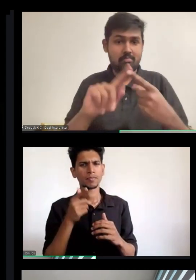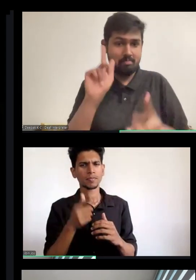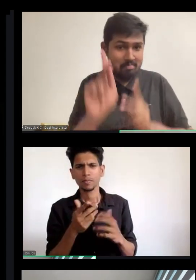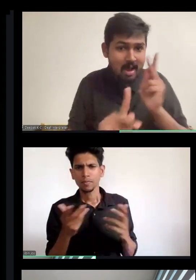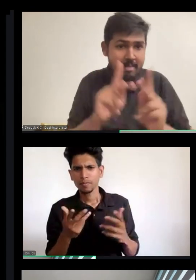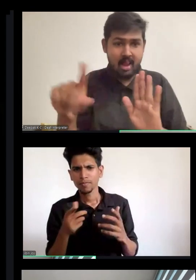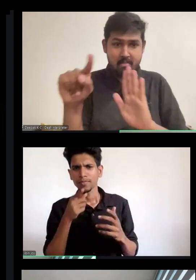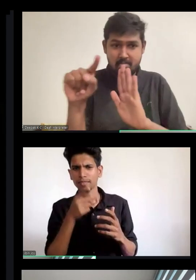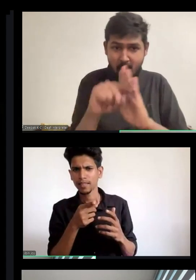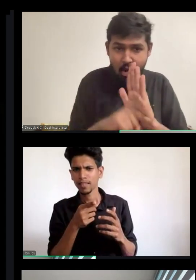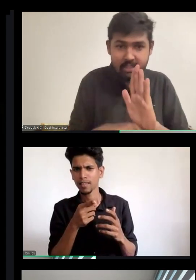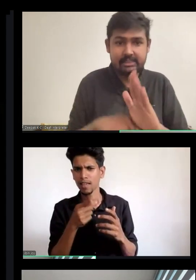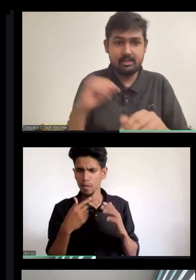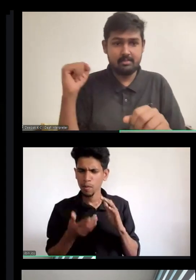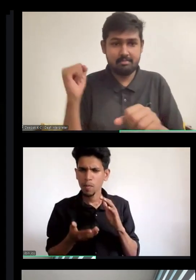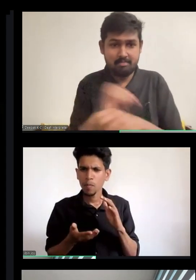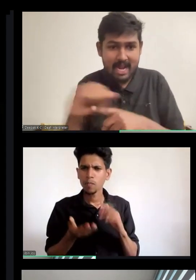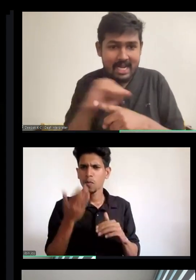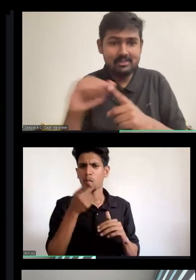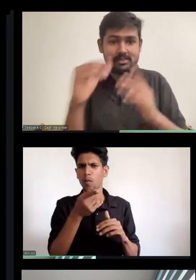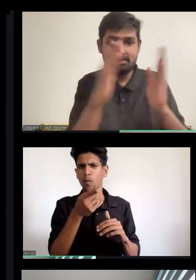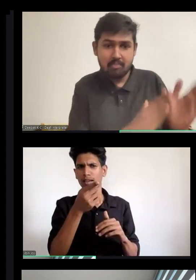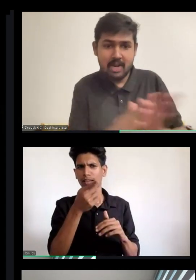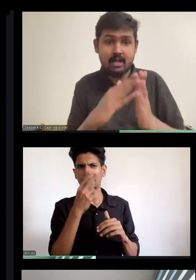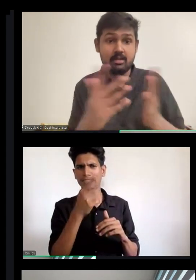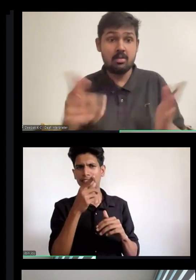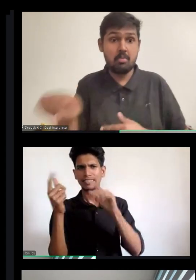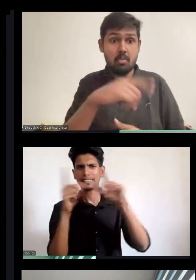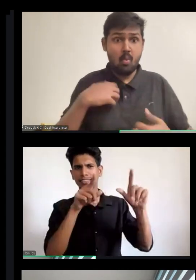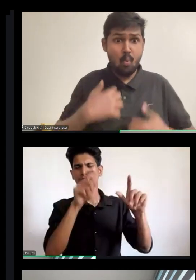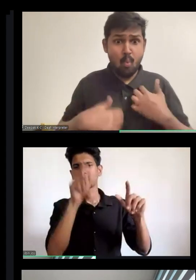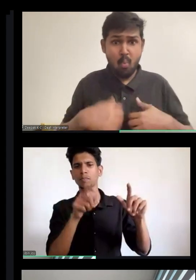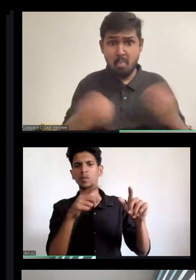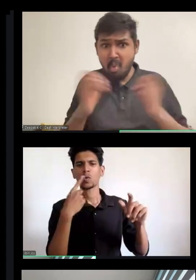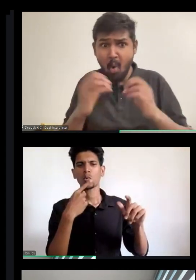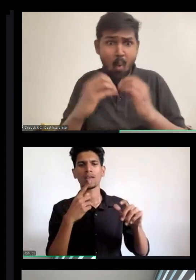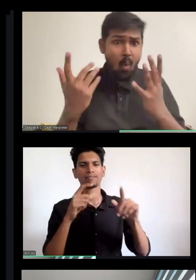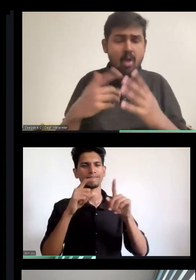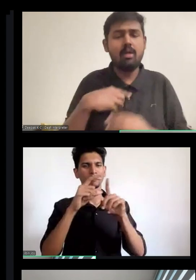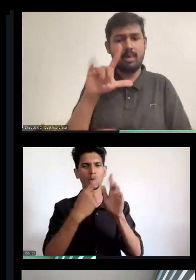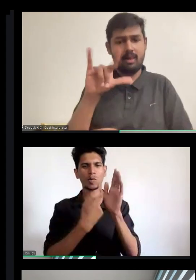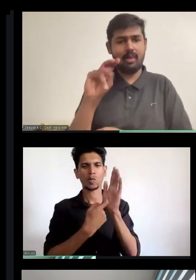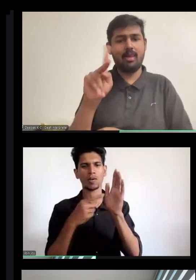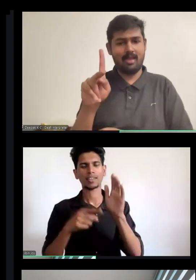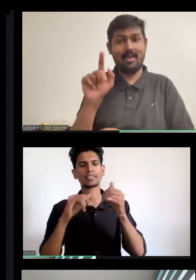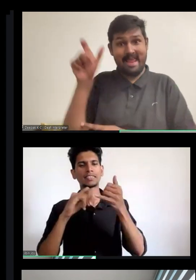This is created by Dr. Sarah Stevens. She's from the Delaware Technical Community College.